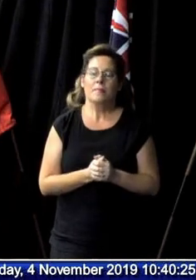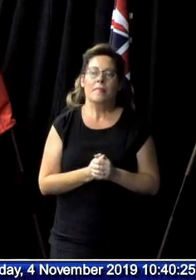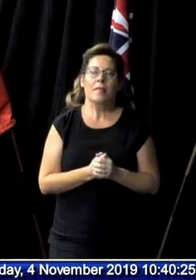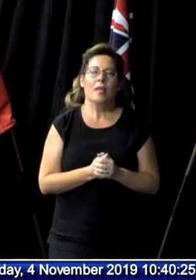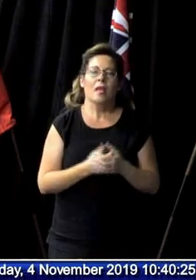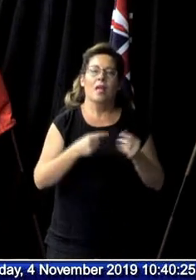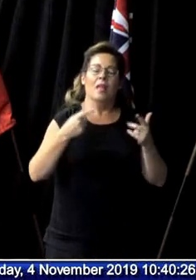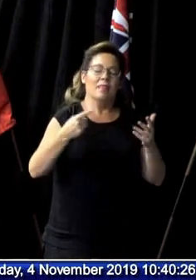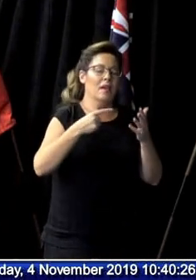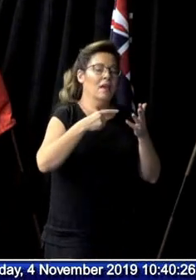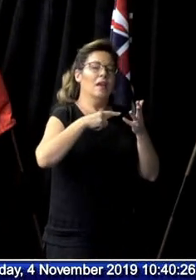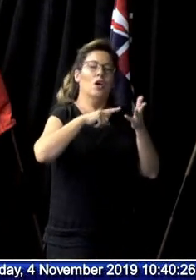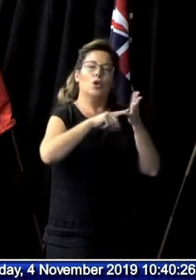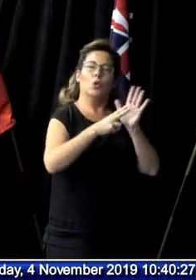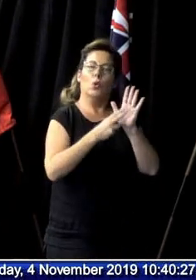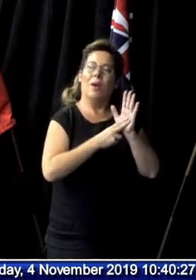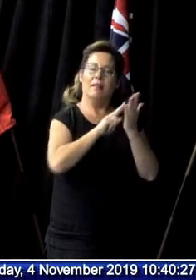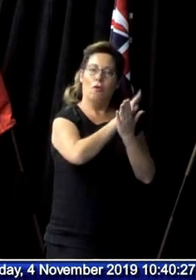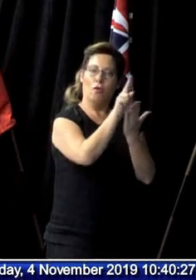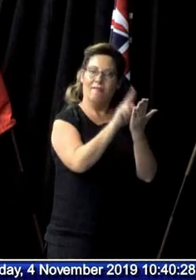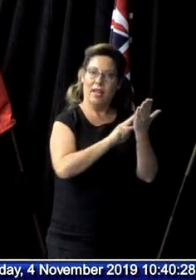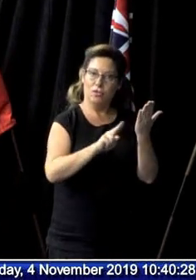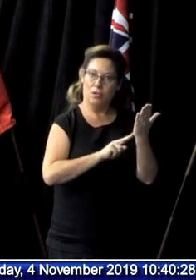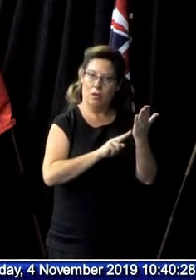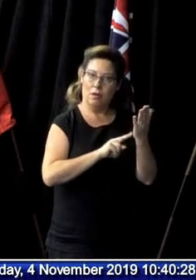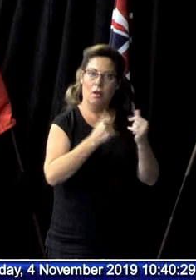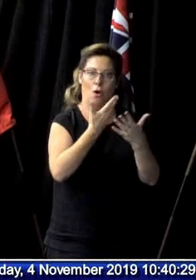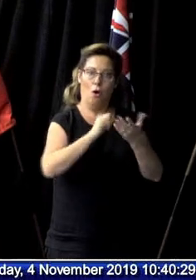on the Rights of Persons with Disabilities, the UN Convention.